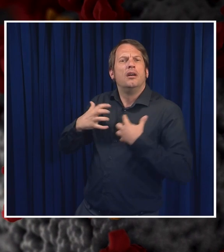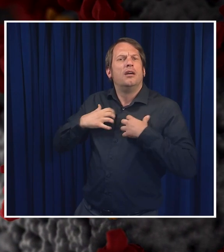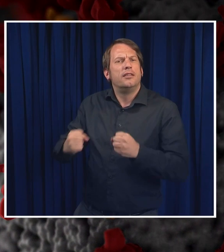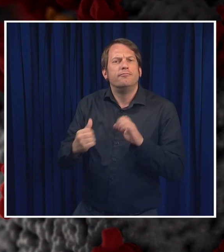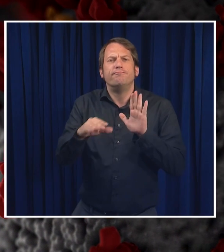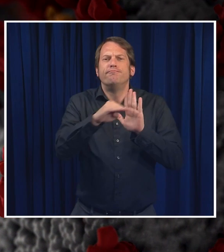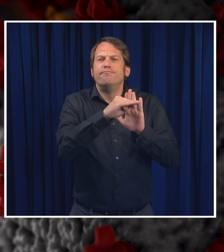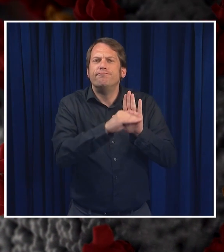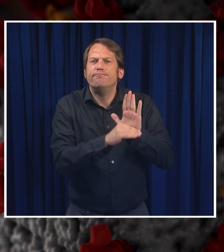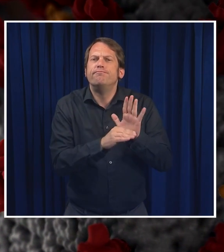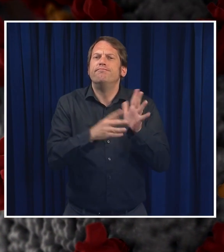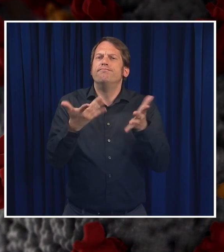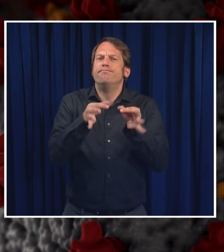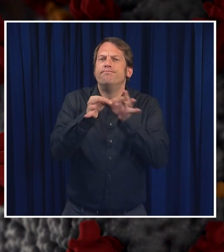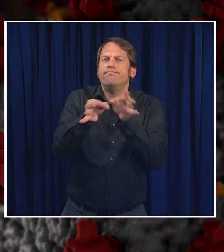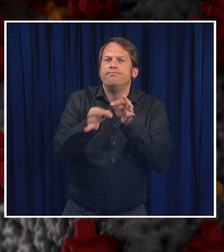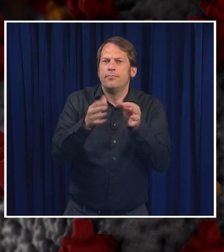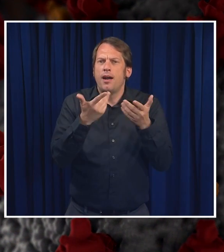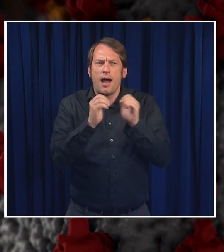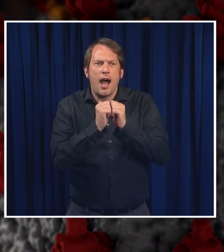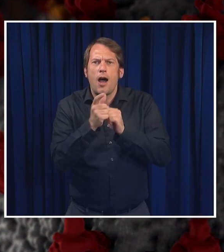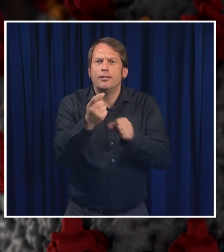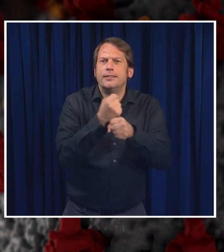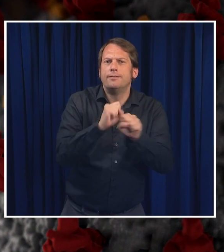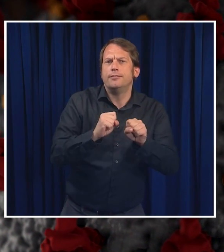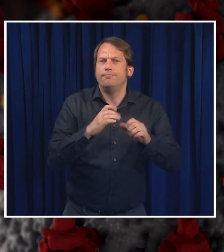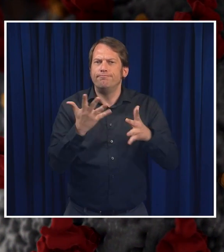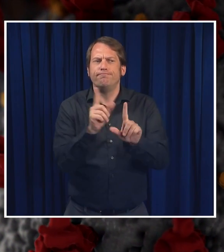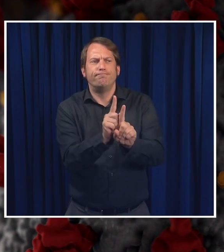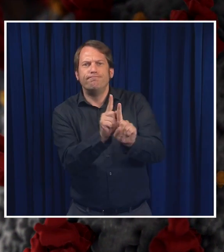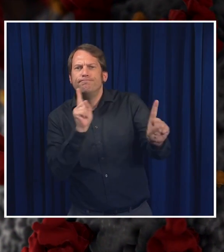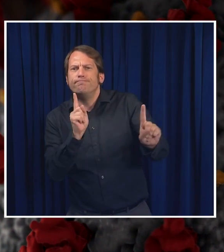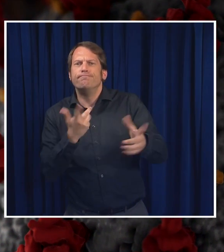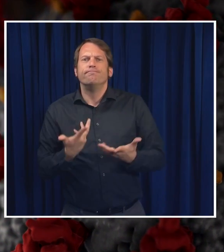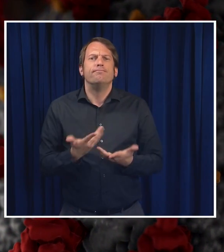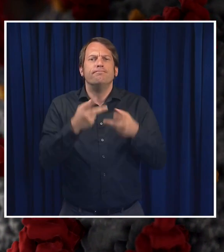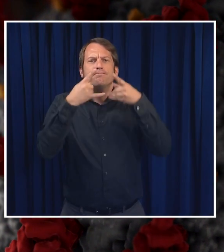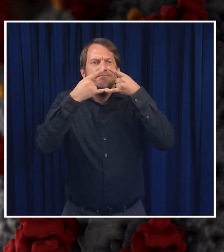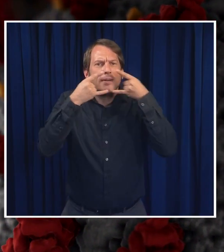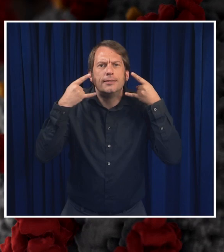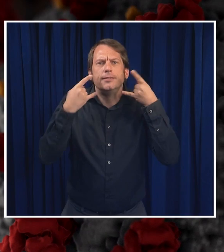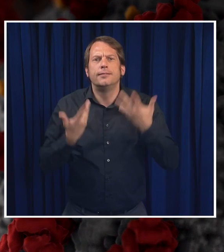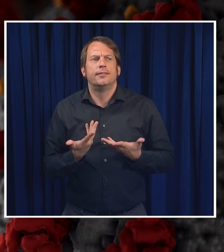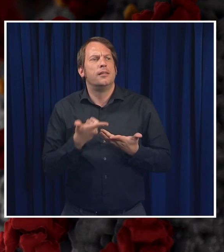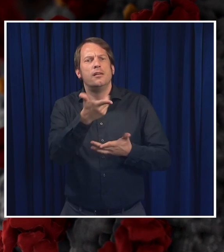and health department guidelines when you are in public by wearing a mask, physical distancing,